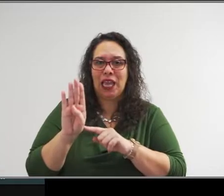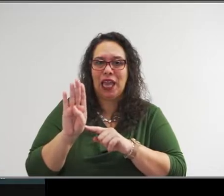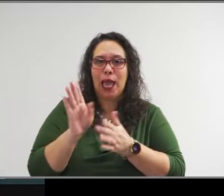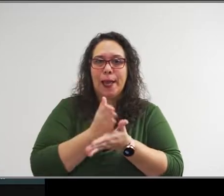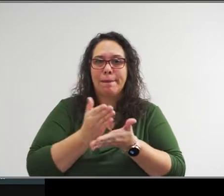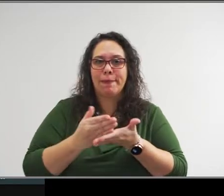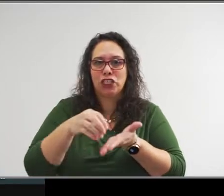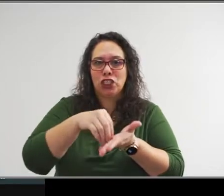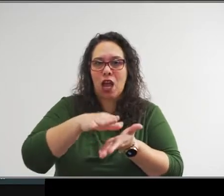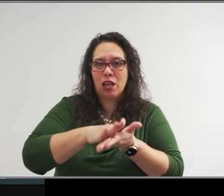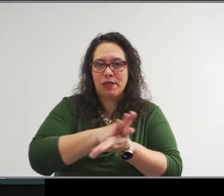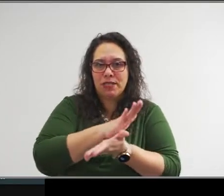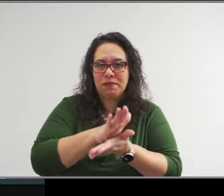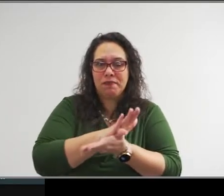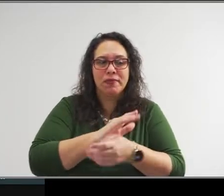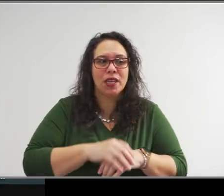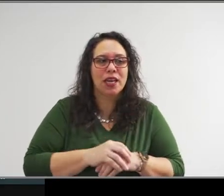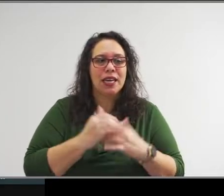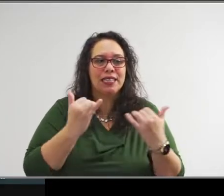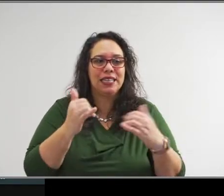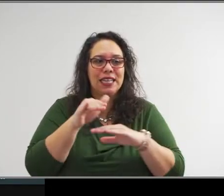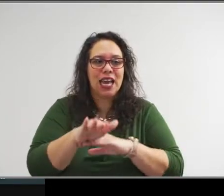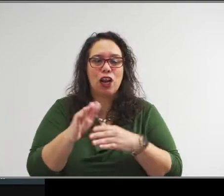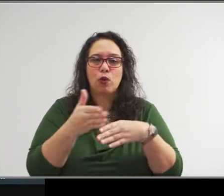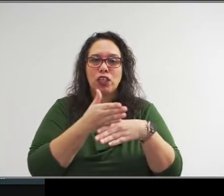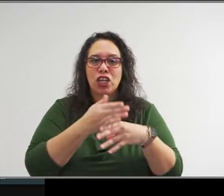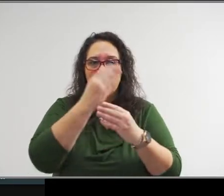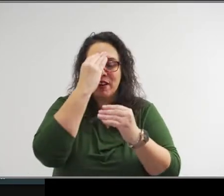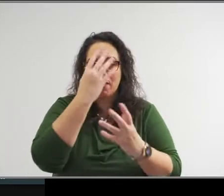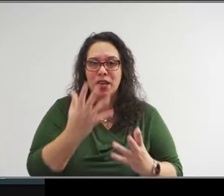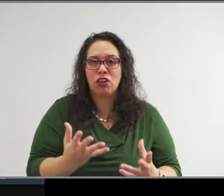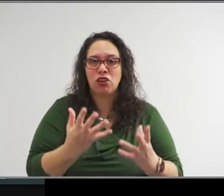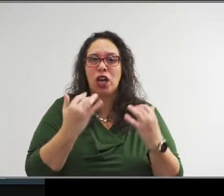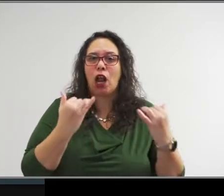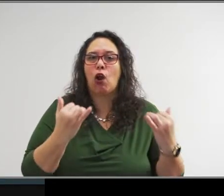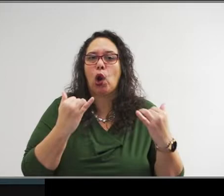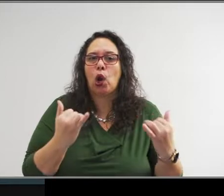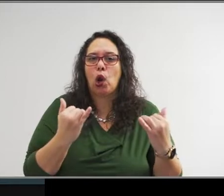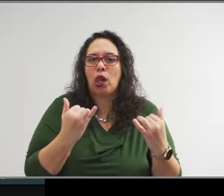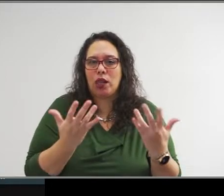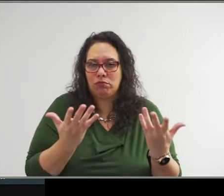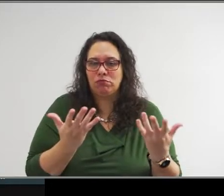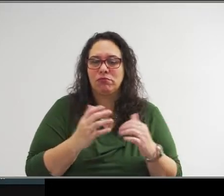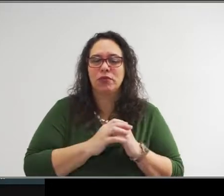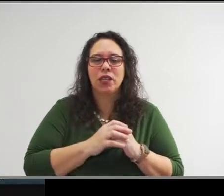Tonight, I'm just gonna share a little bit of information about where we stand currently. The federal and state government